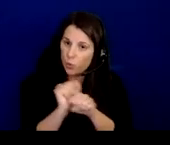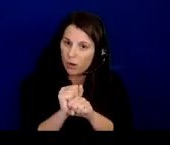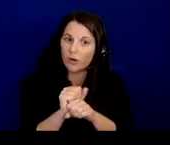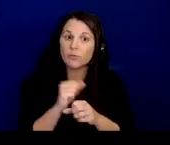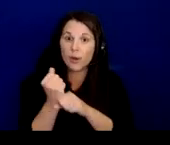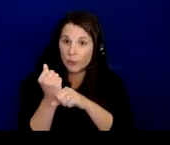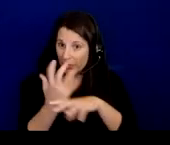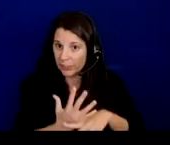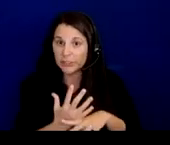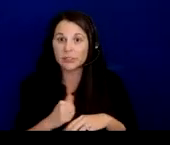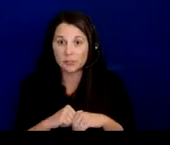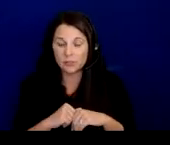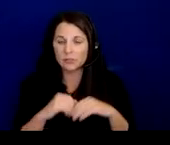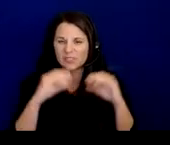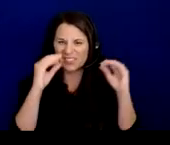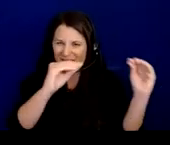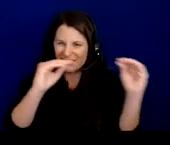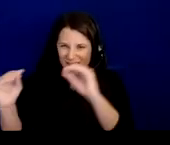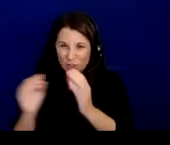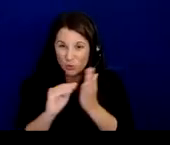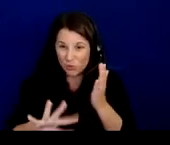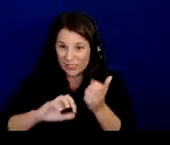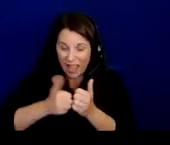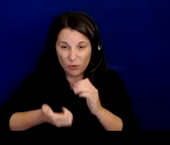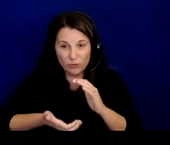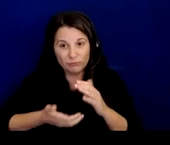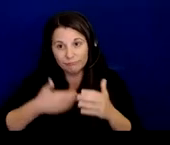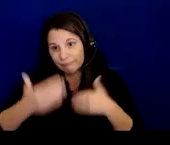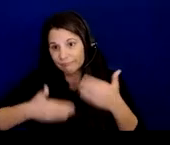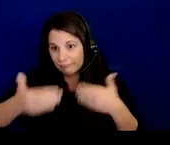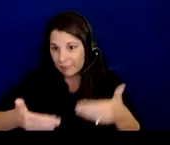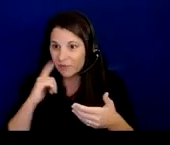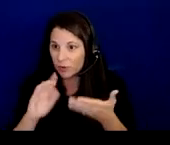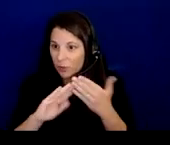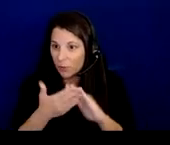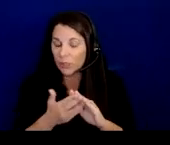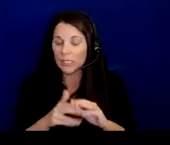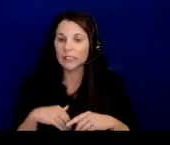teaching students how to operate in the community is giving them the tools to do so is really important.